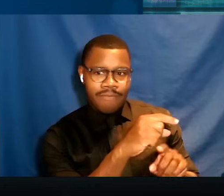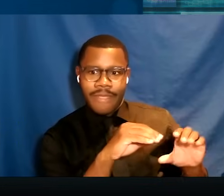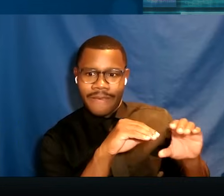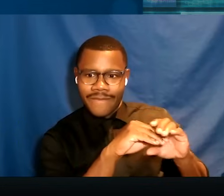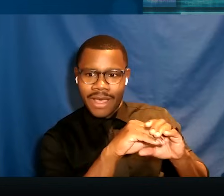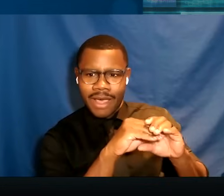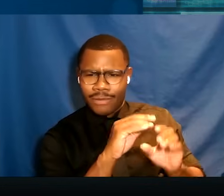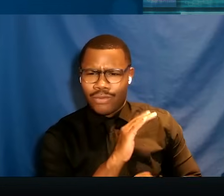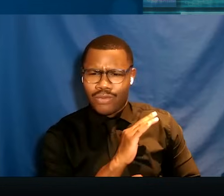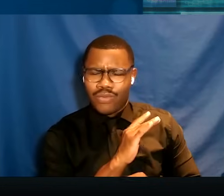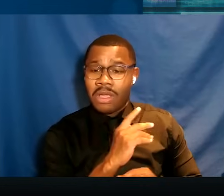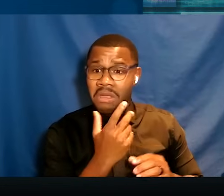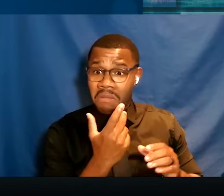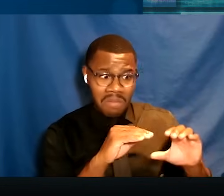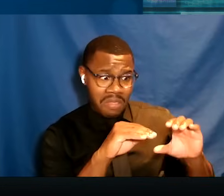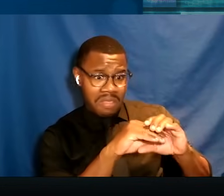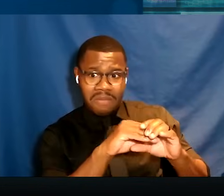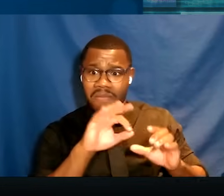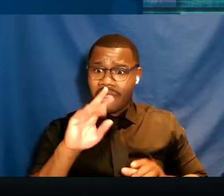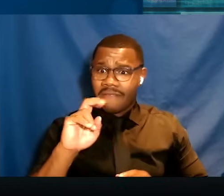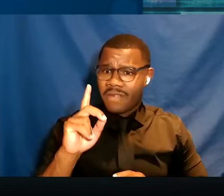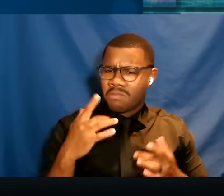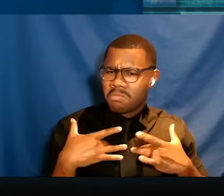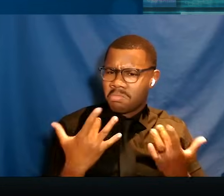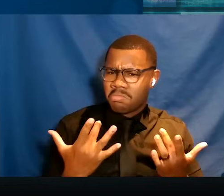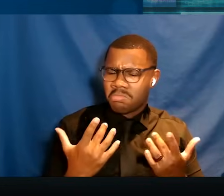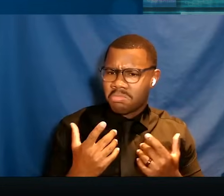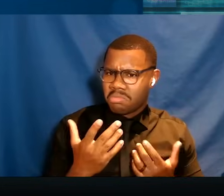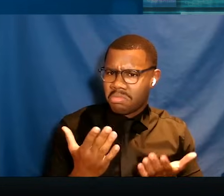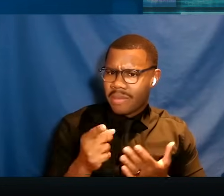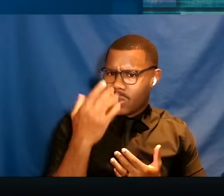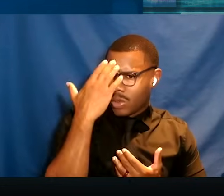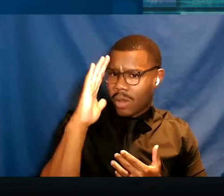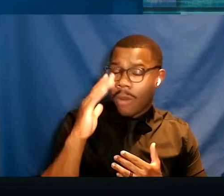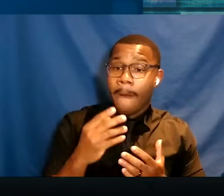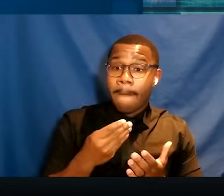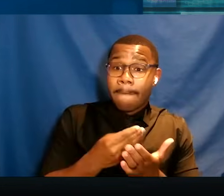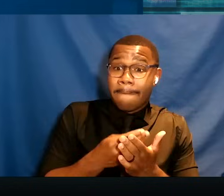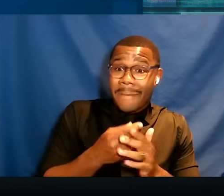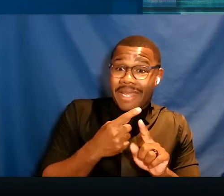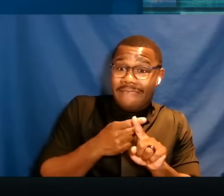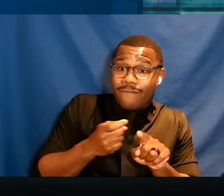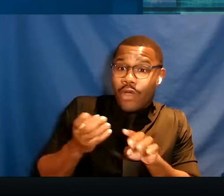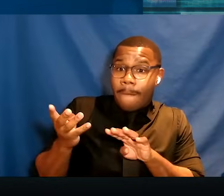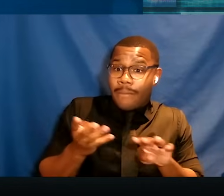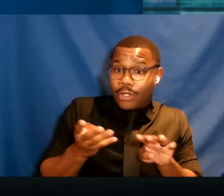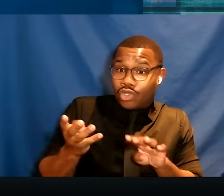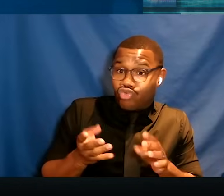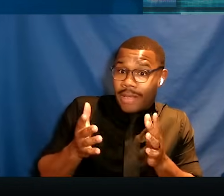a fund is basically, it's a system where money comes in from the streamers in a lump sum, and then the fund's trustees are responsible